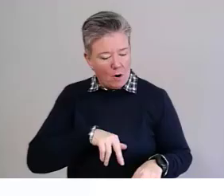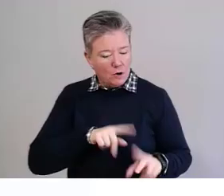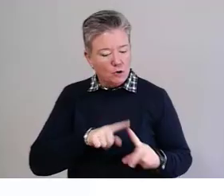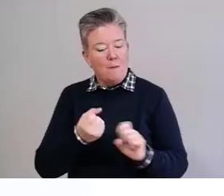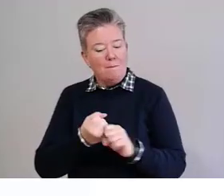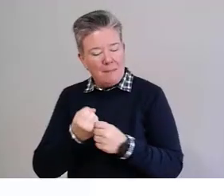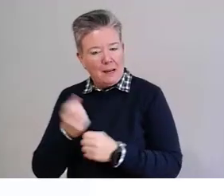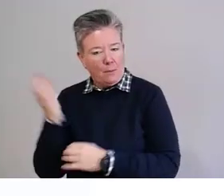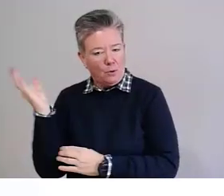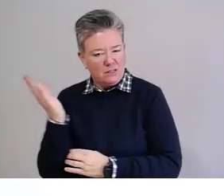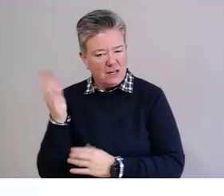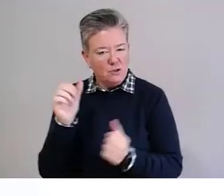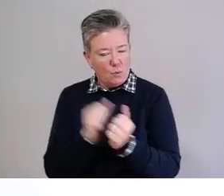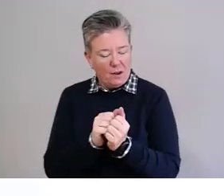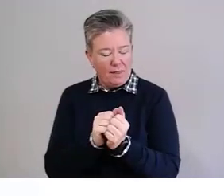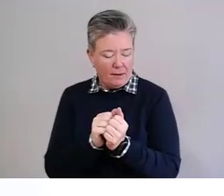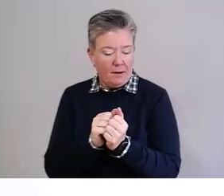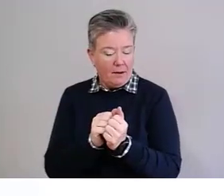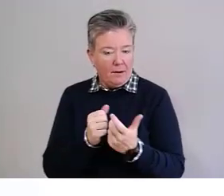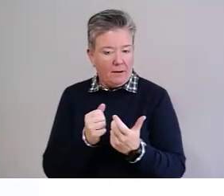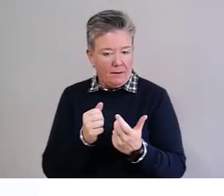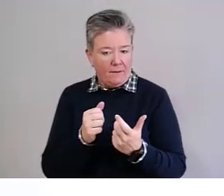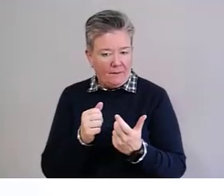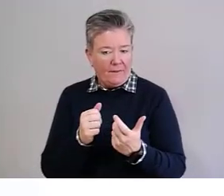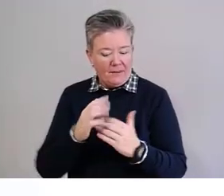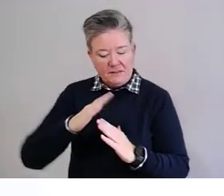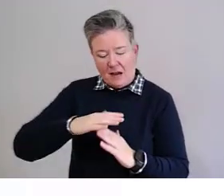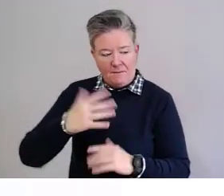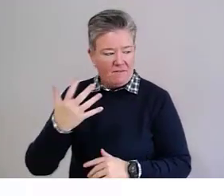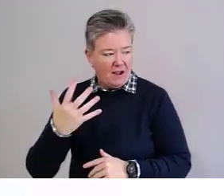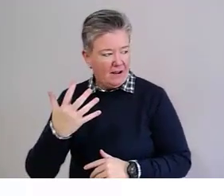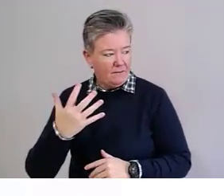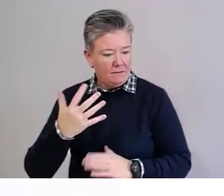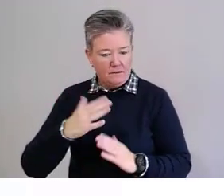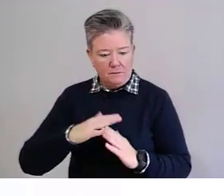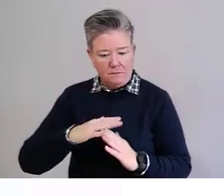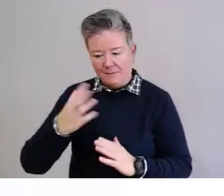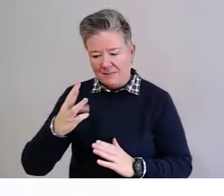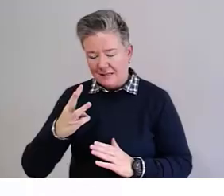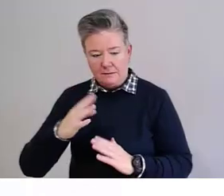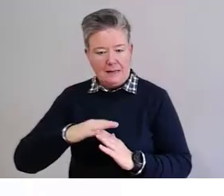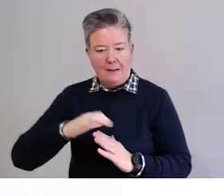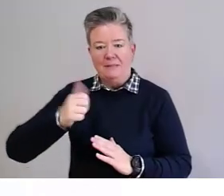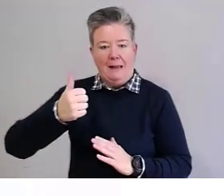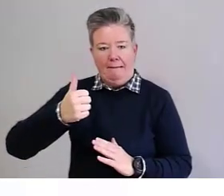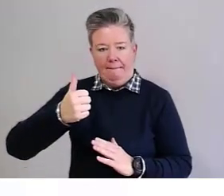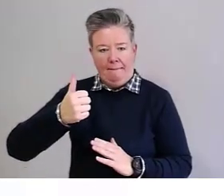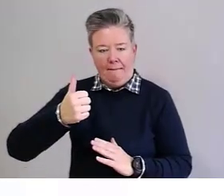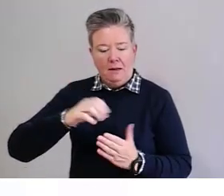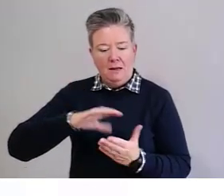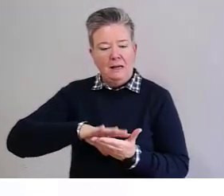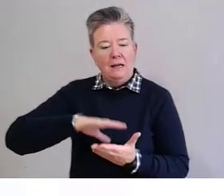with, you know, the top five, six, 10 takeaways from the entire team.